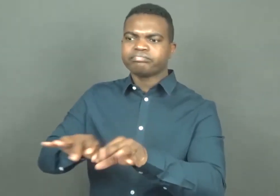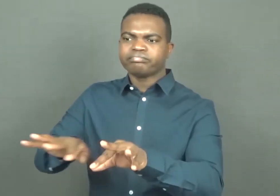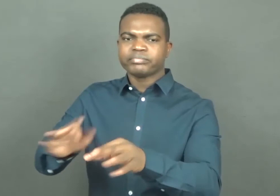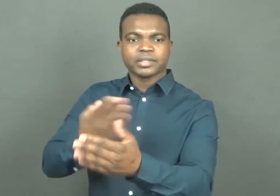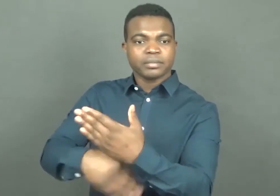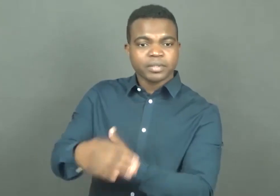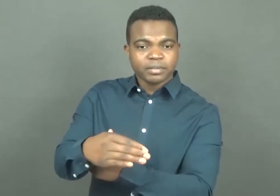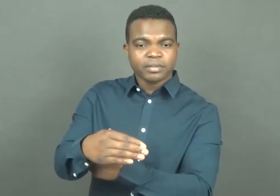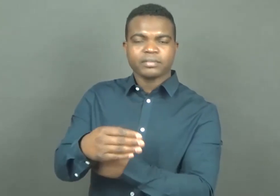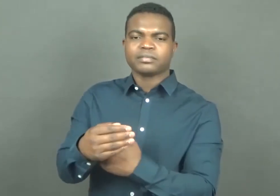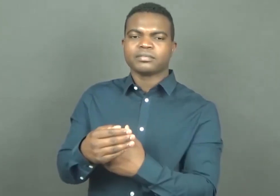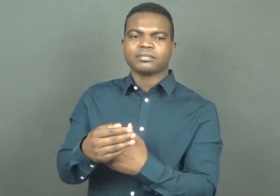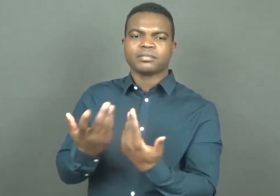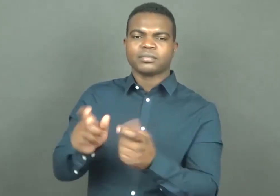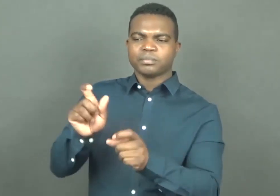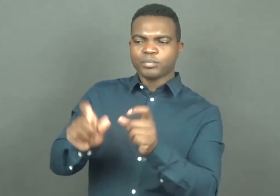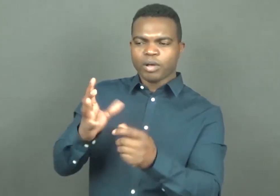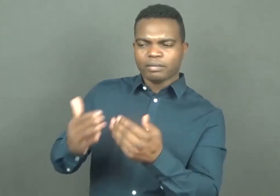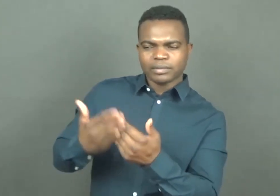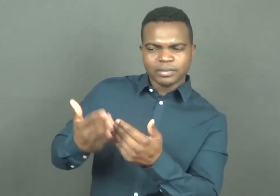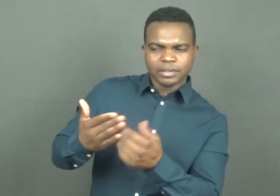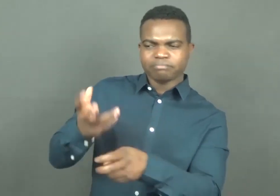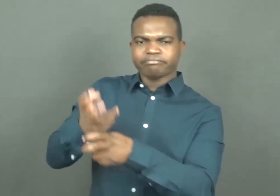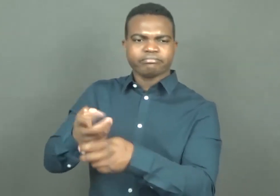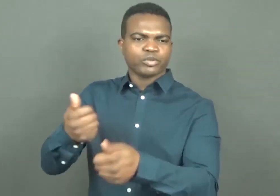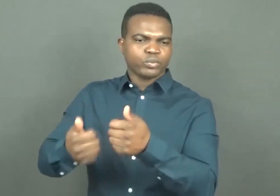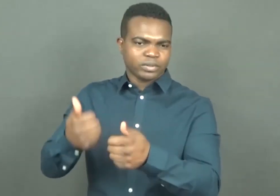people with and without disabilities. So, people who say they have a lot of difficulties with the